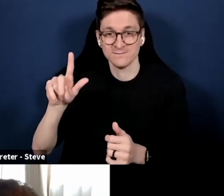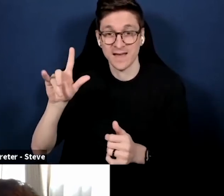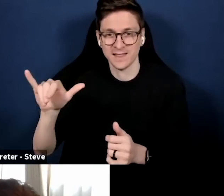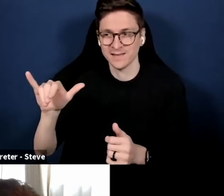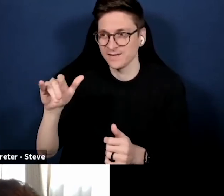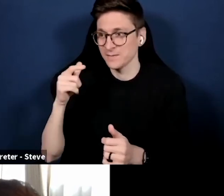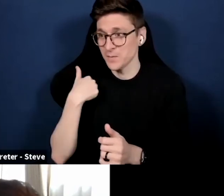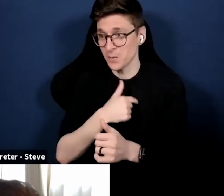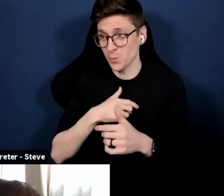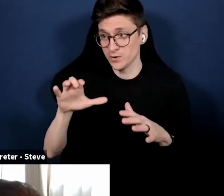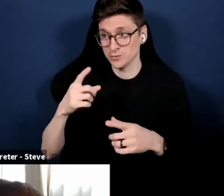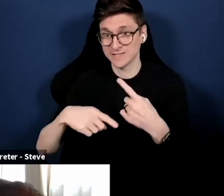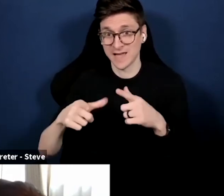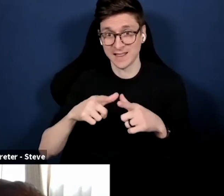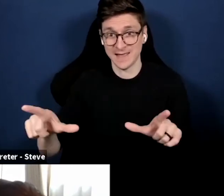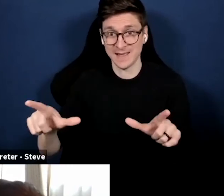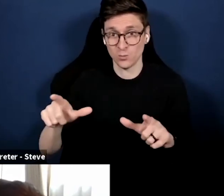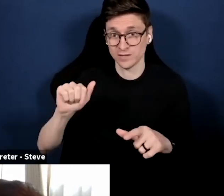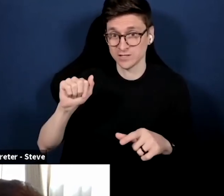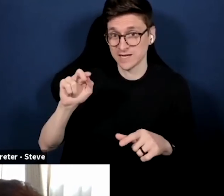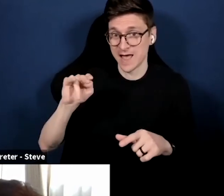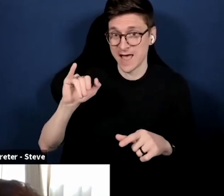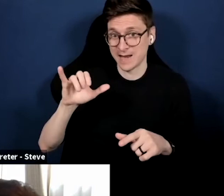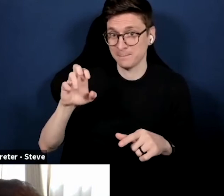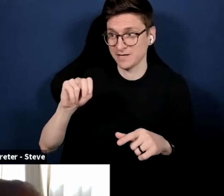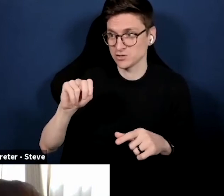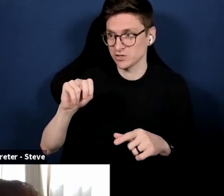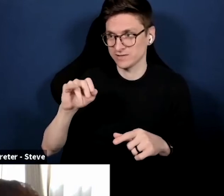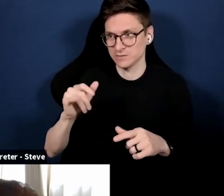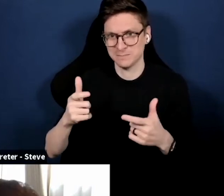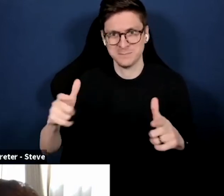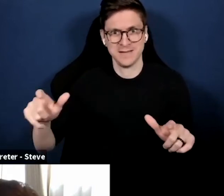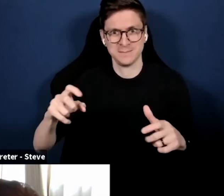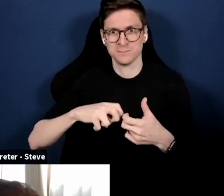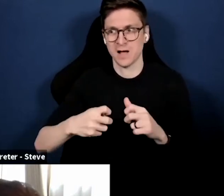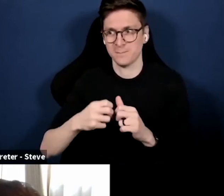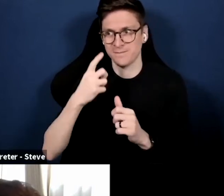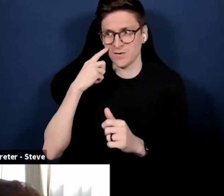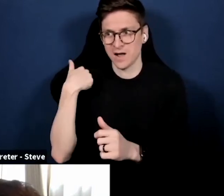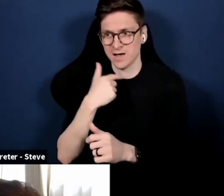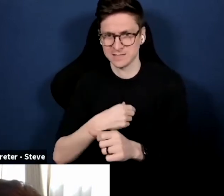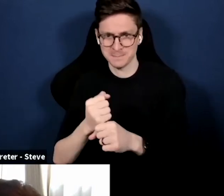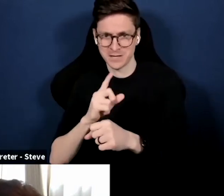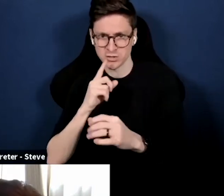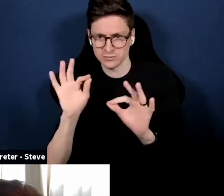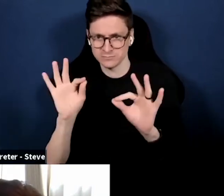big issue for us uh to get it to look just right and i'm curious what was your approach to this